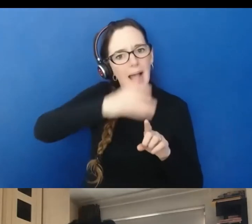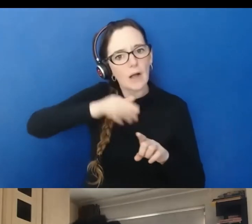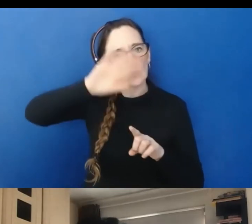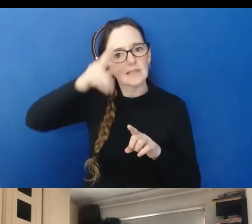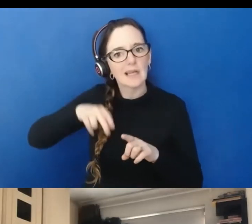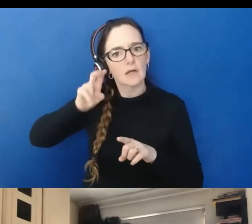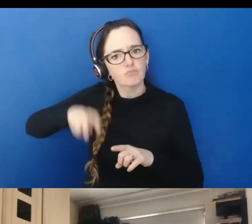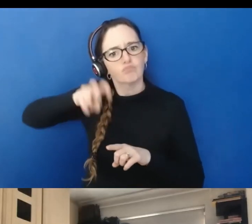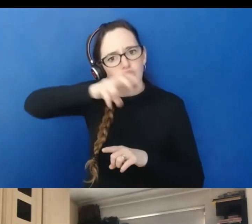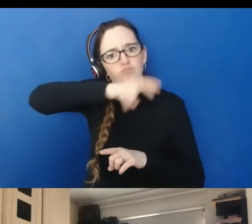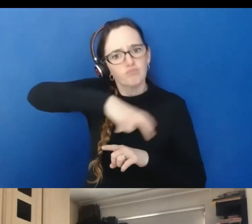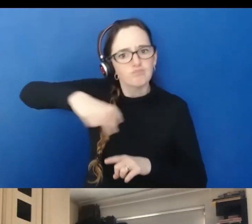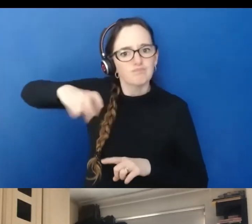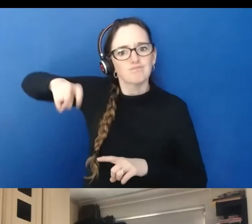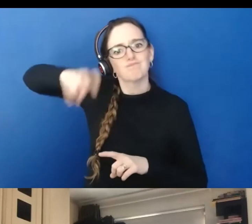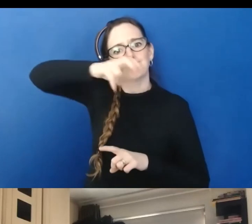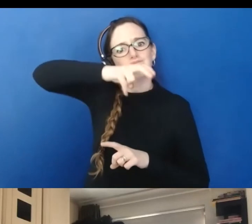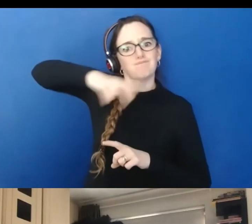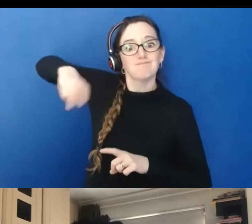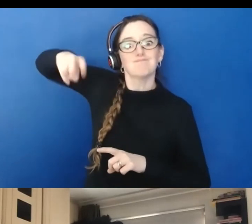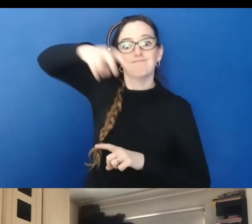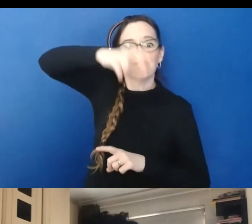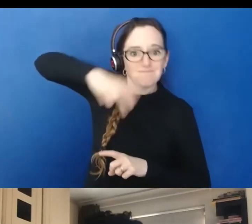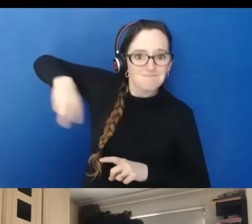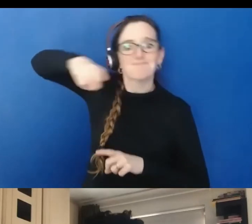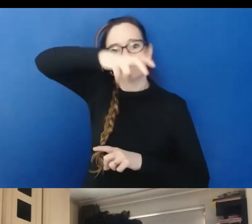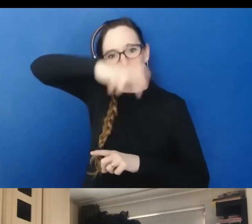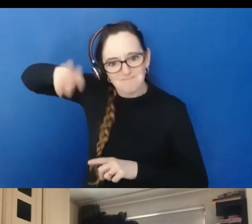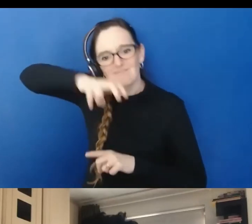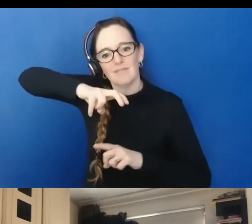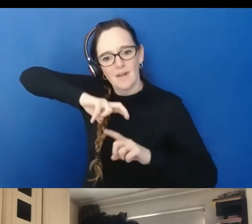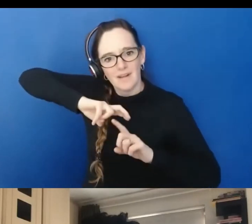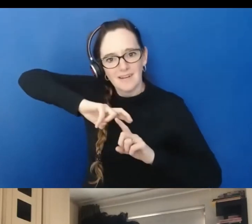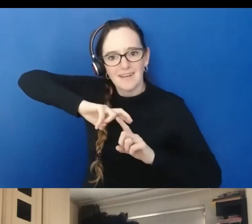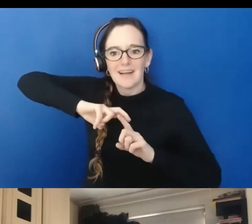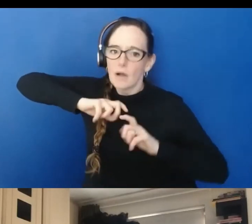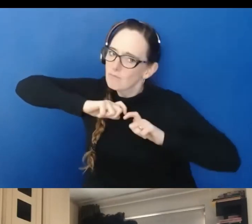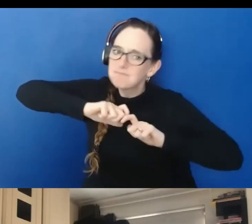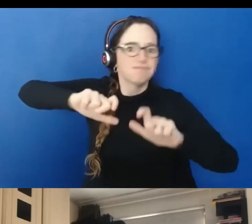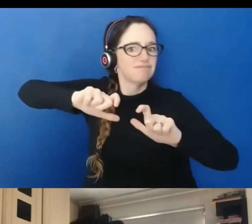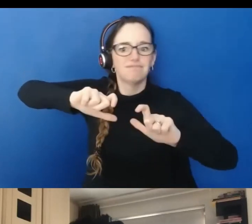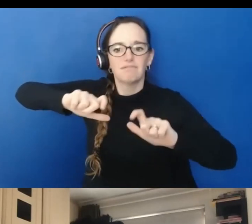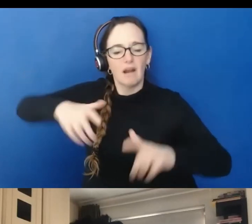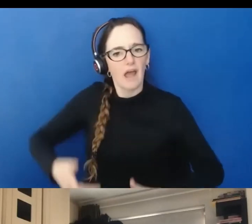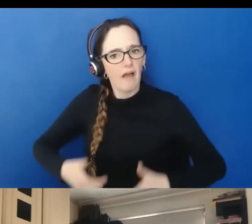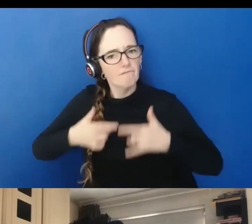it. And I feel listening to both of you that we've sort of done that and hopefully shone a little bit of light on the question.